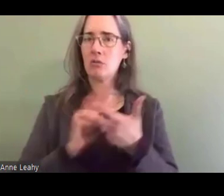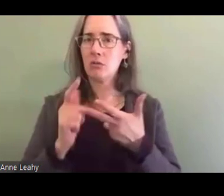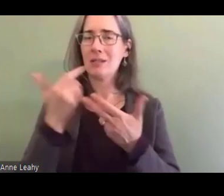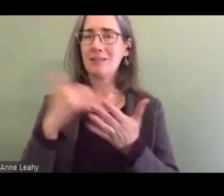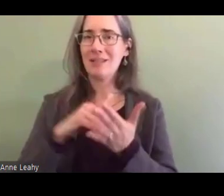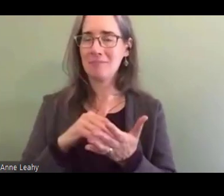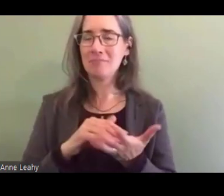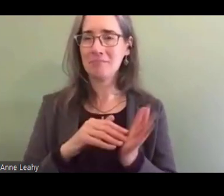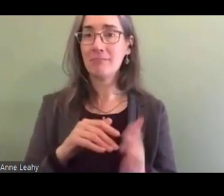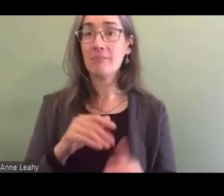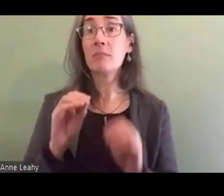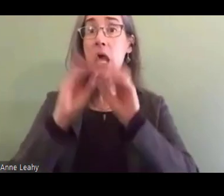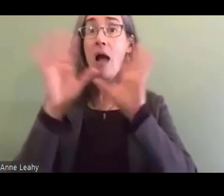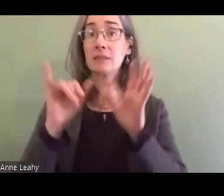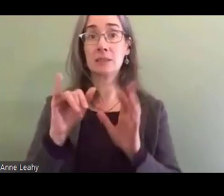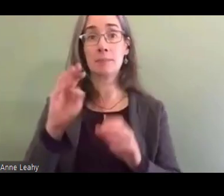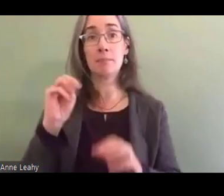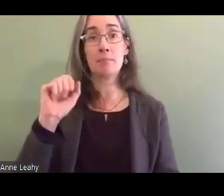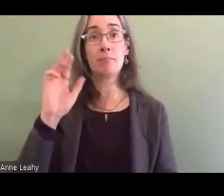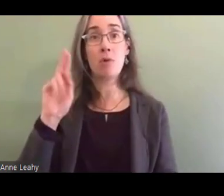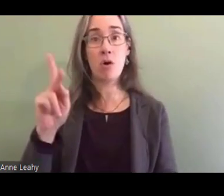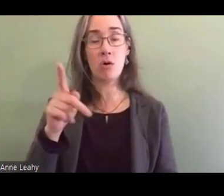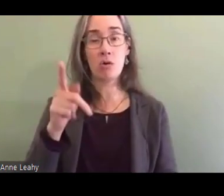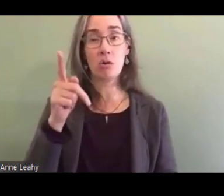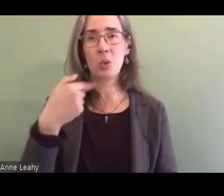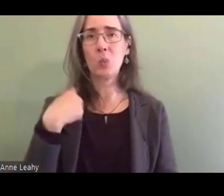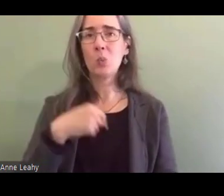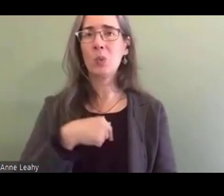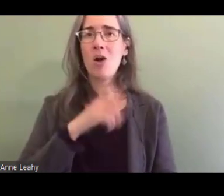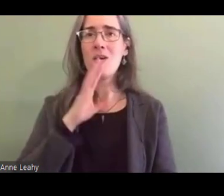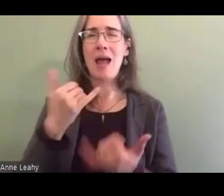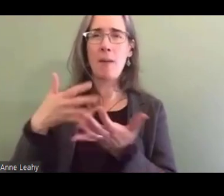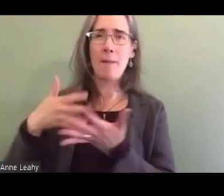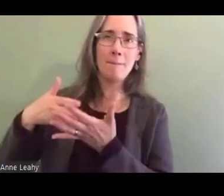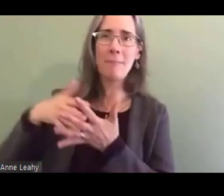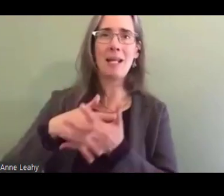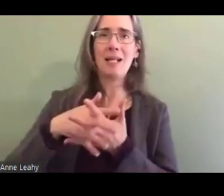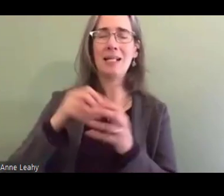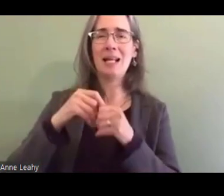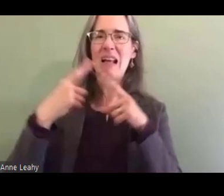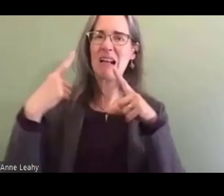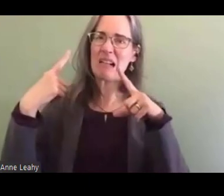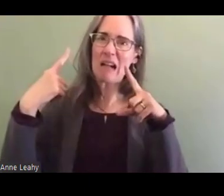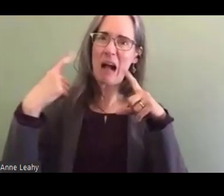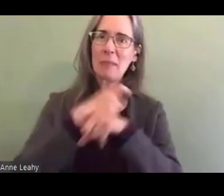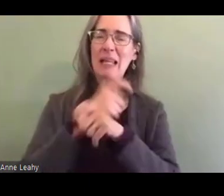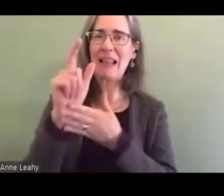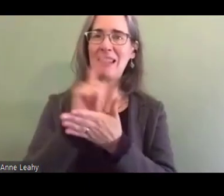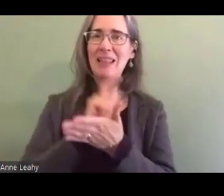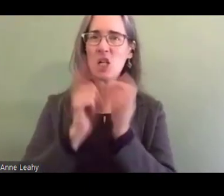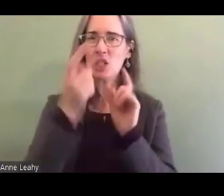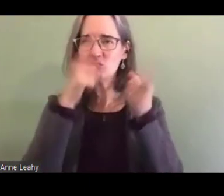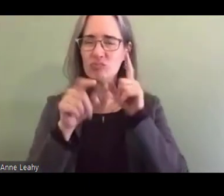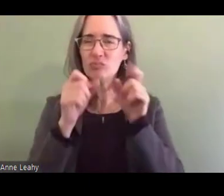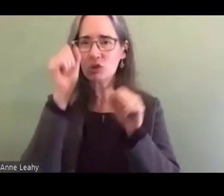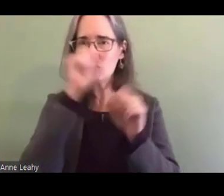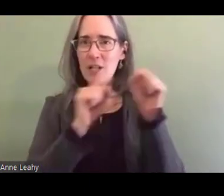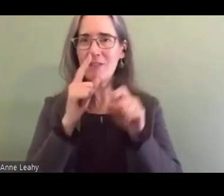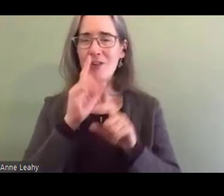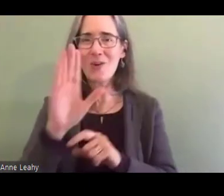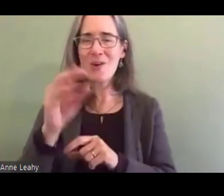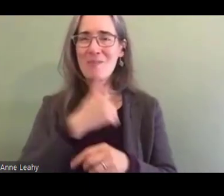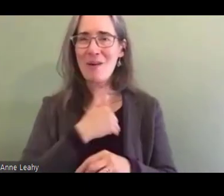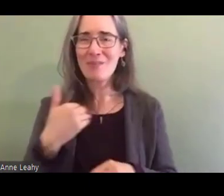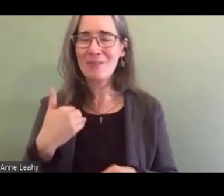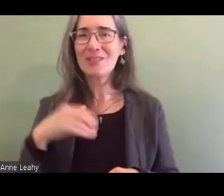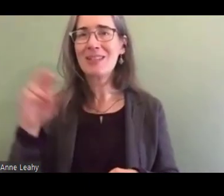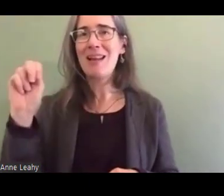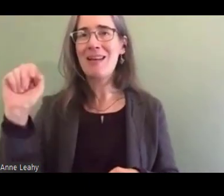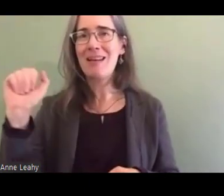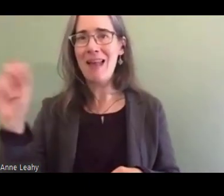Obviously Mark we are embedded now in a complicated legal strategy as well, for your members, for NAD's members.